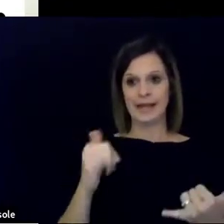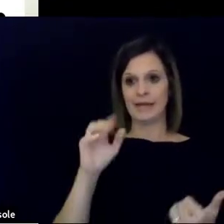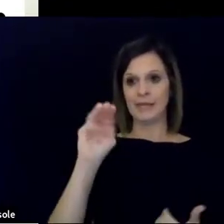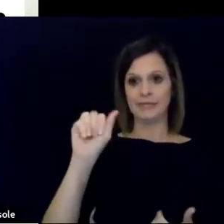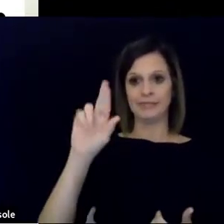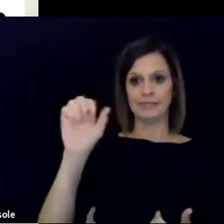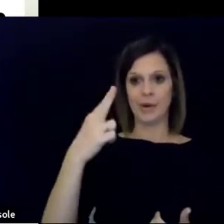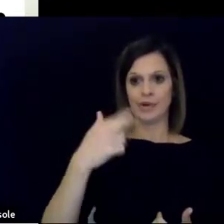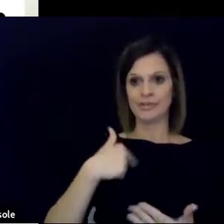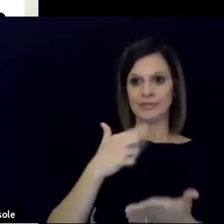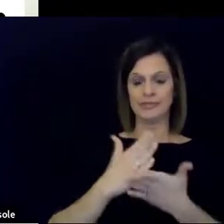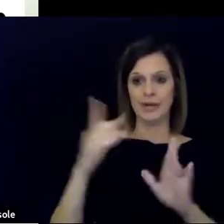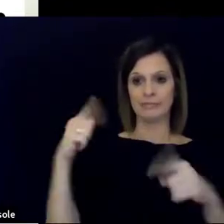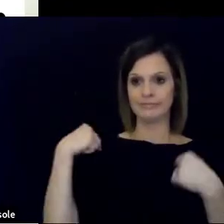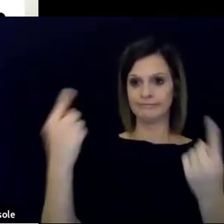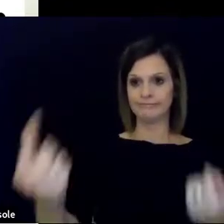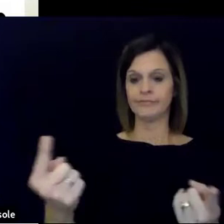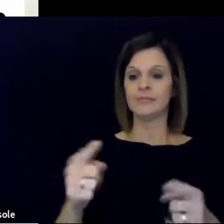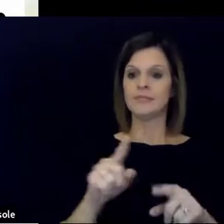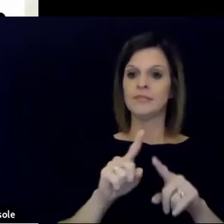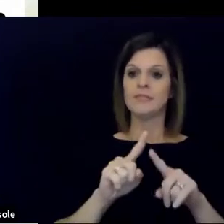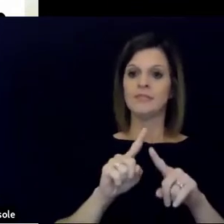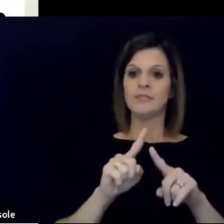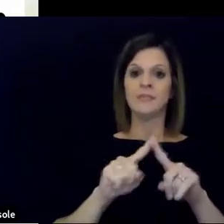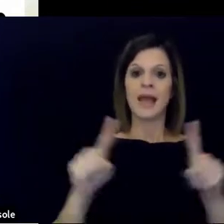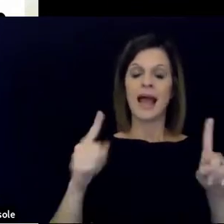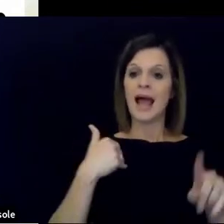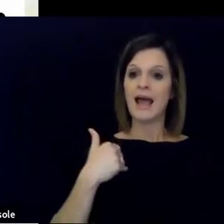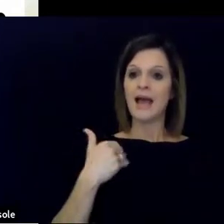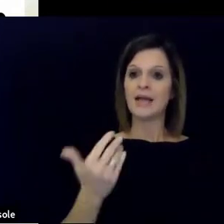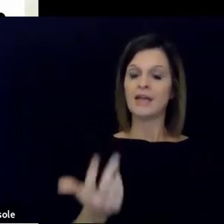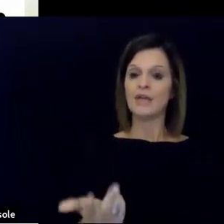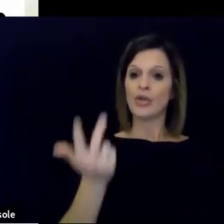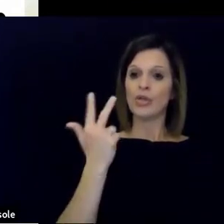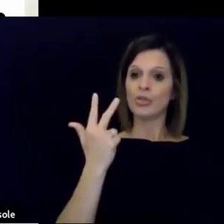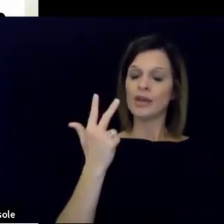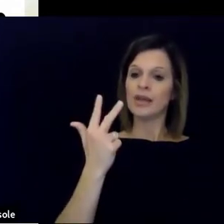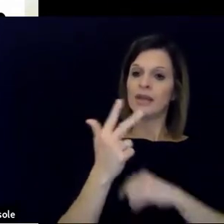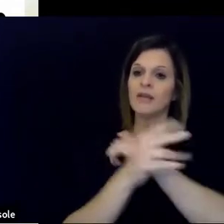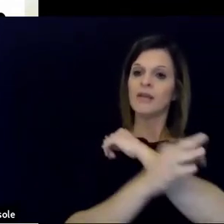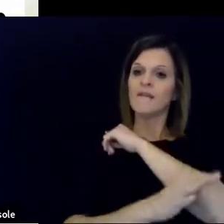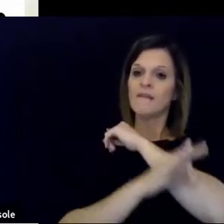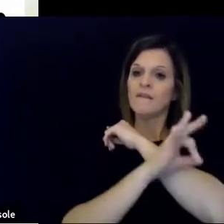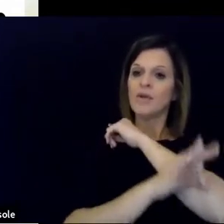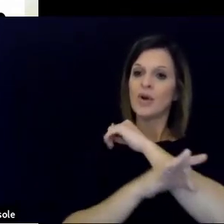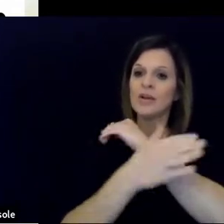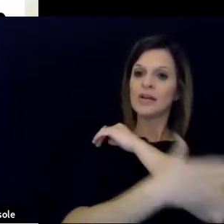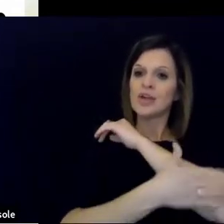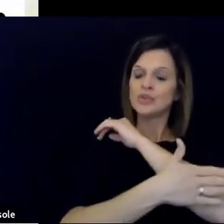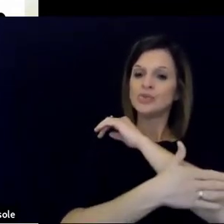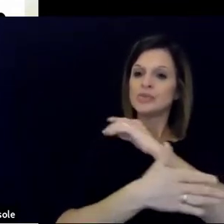but I had three, four and trips scheduled the spring. But I get very anxious traveling,